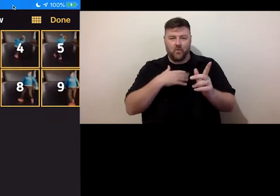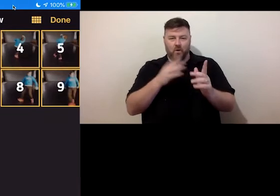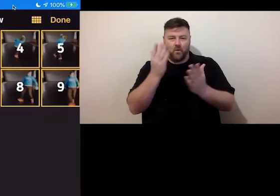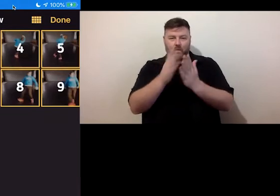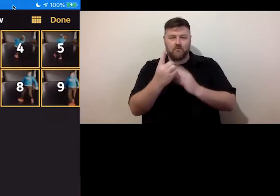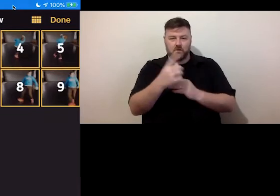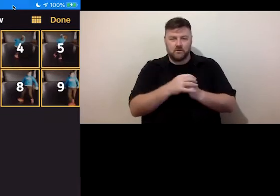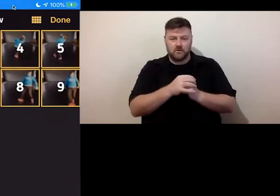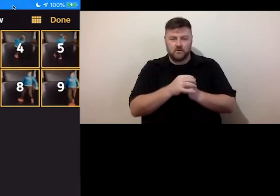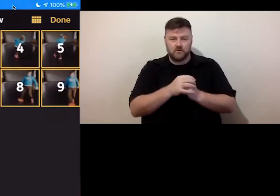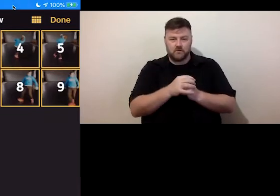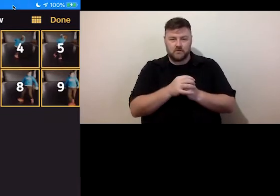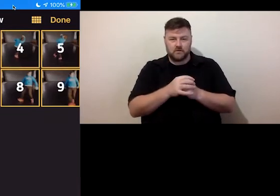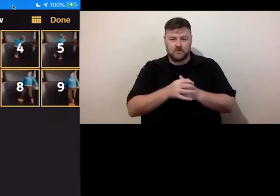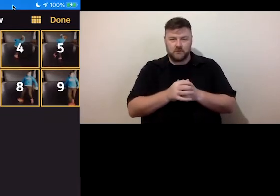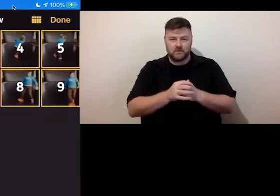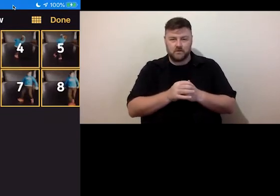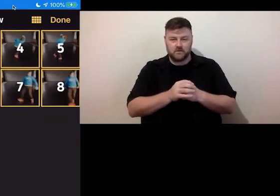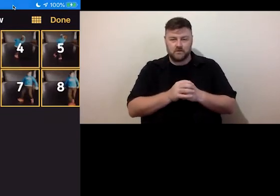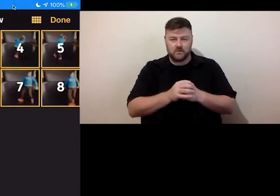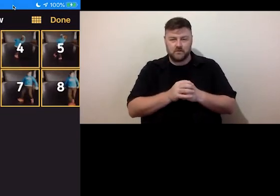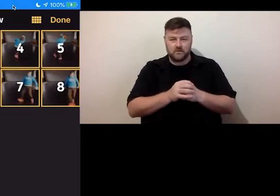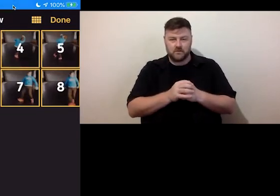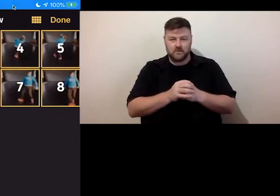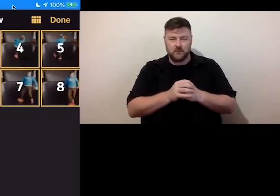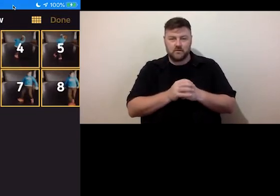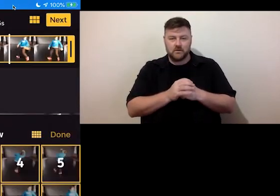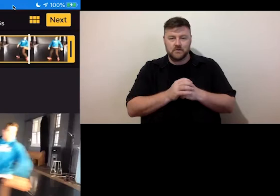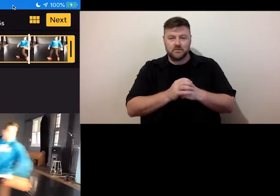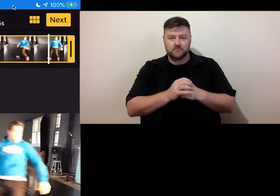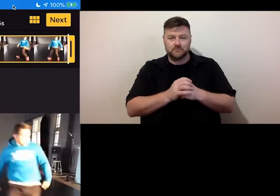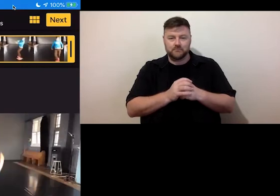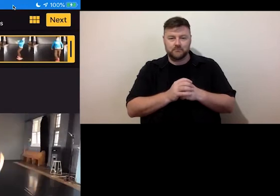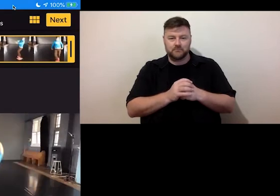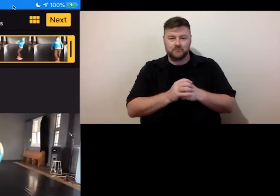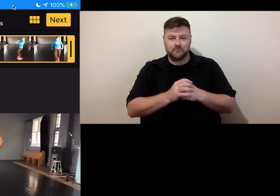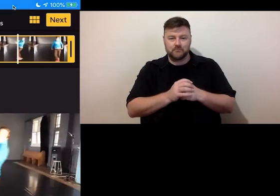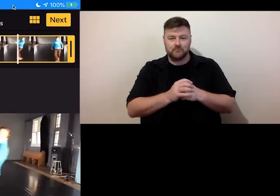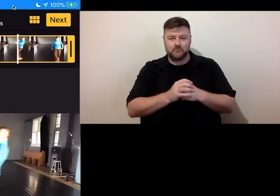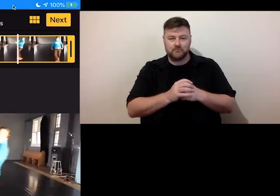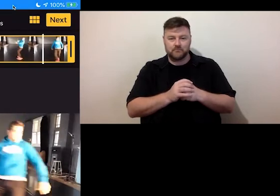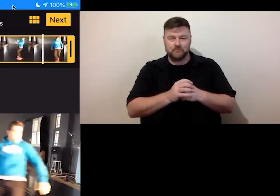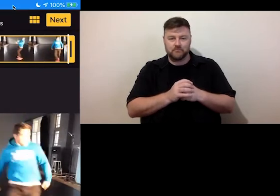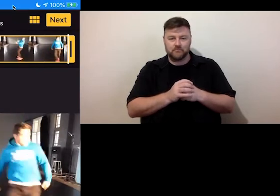think it's that one... ..and that one.